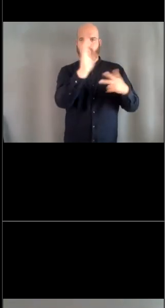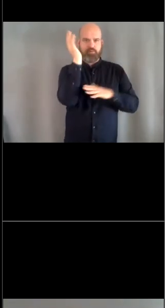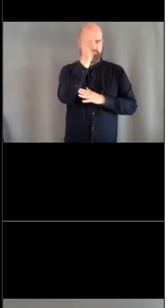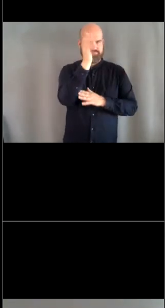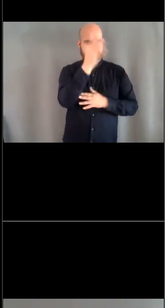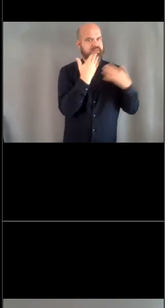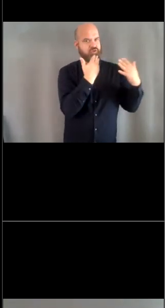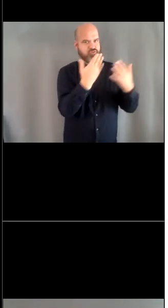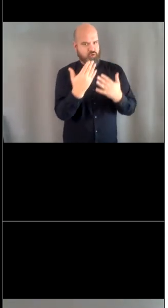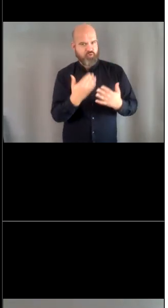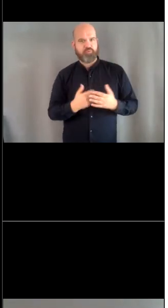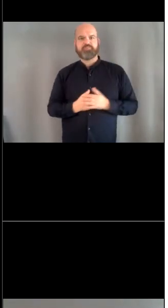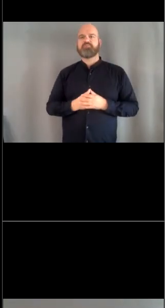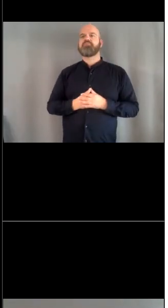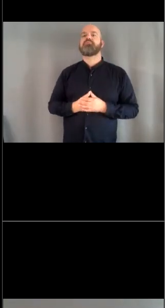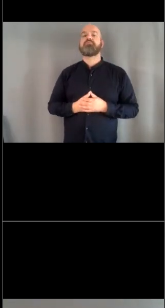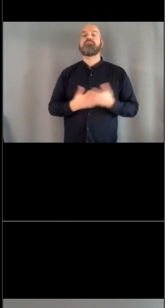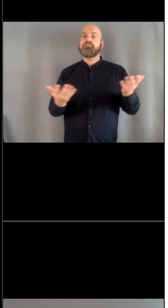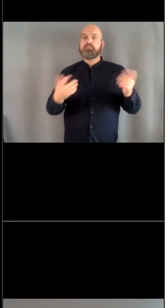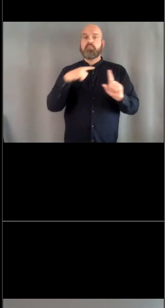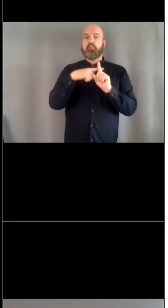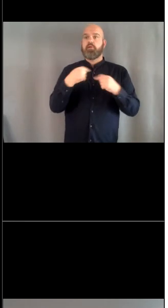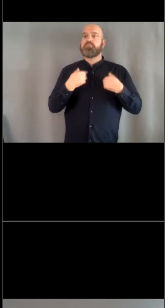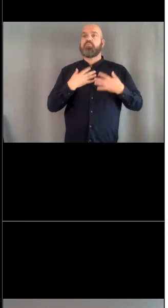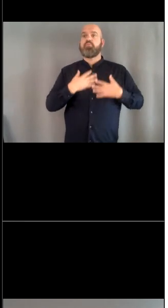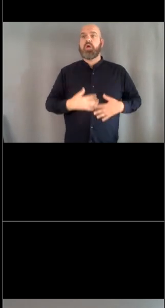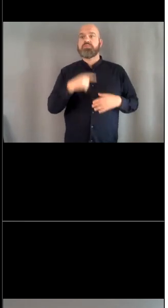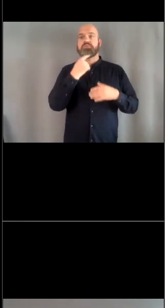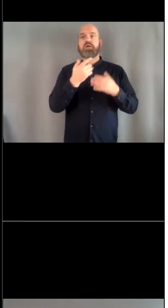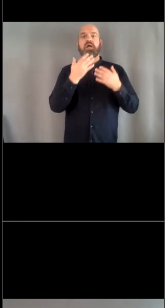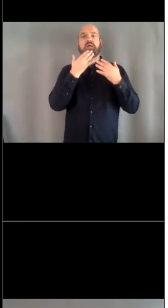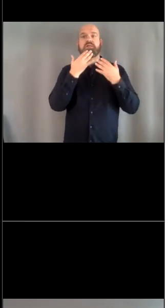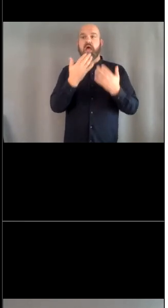And thank you also to our friends at European Disability Forum for hosting